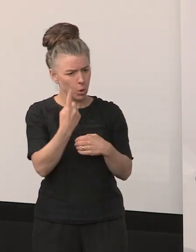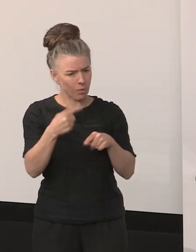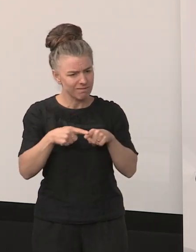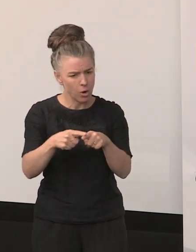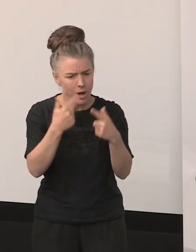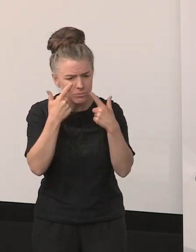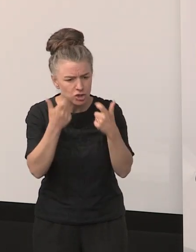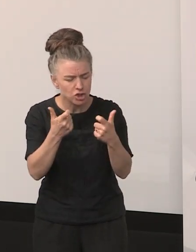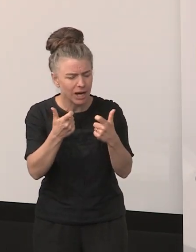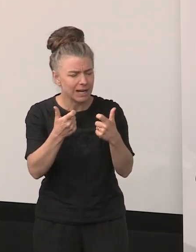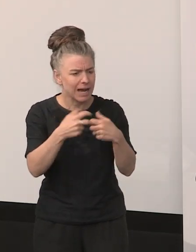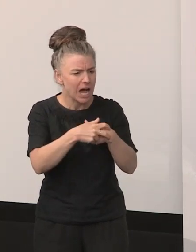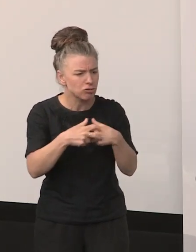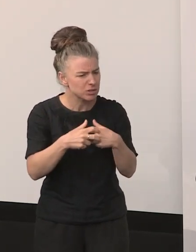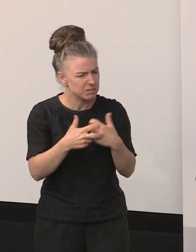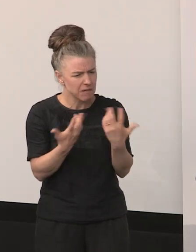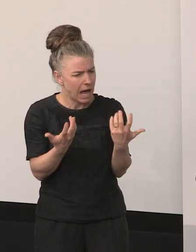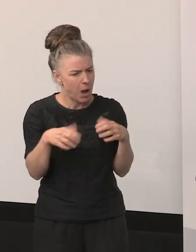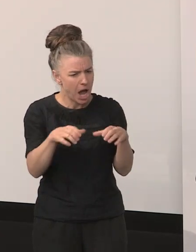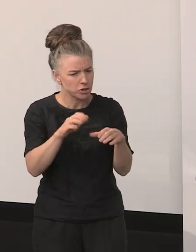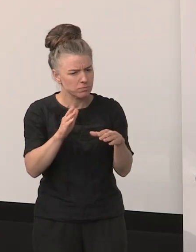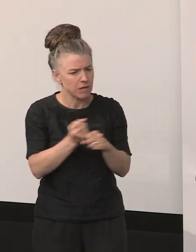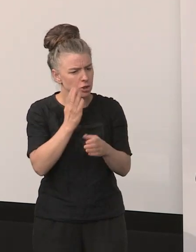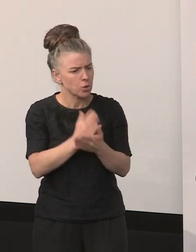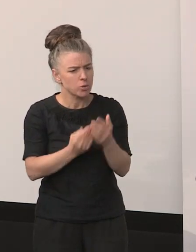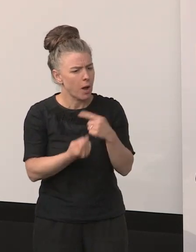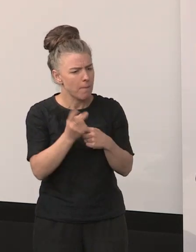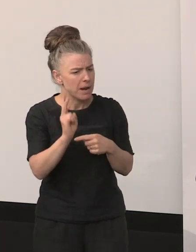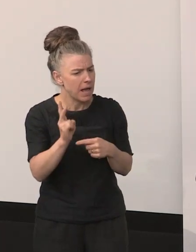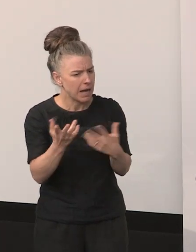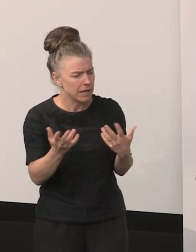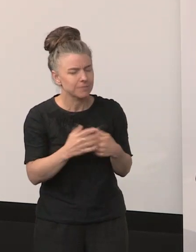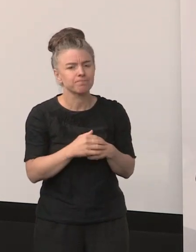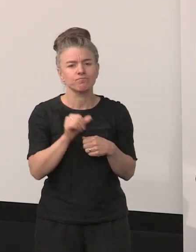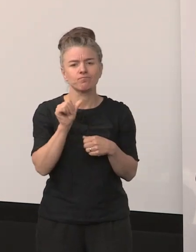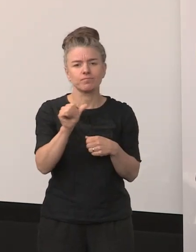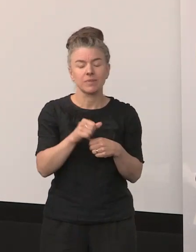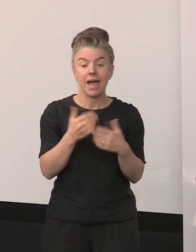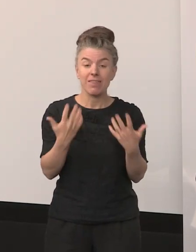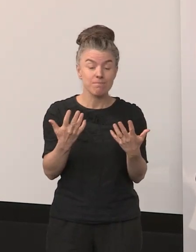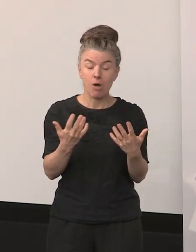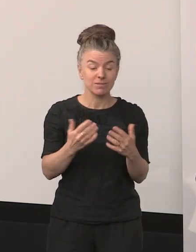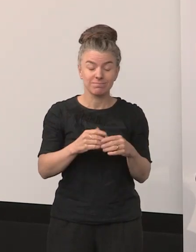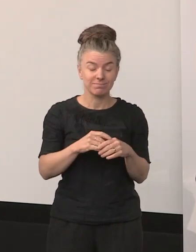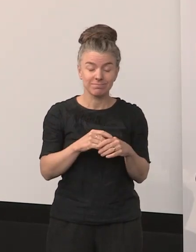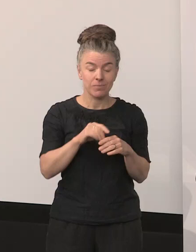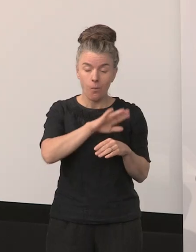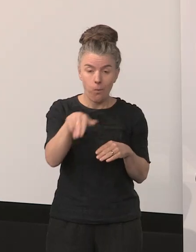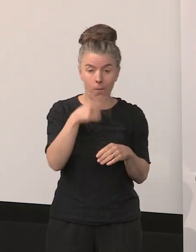again? A fake address appears to have been used the first time. Who checks those dresses for the exemptions? And what is being done?